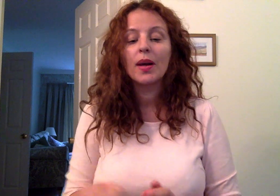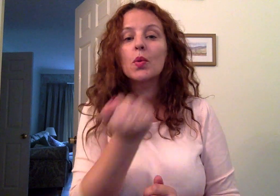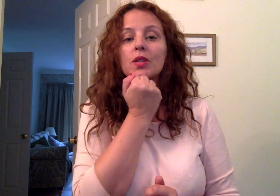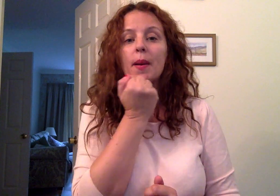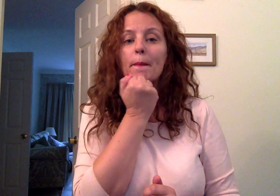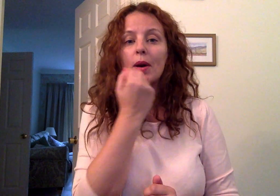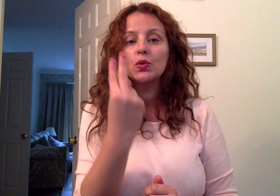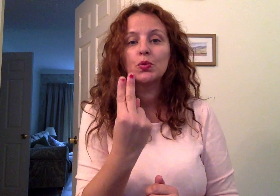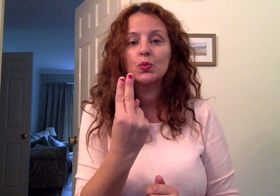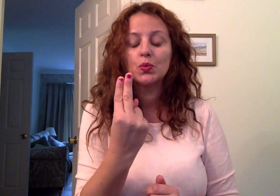Number 2